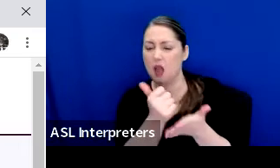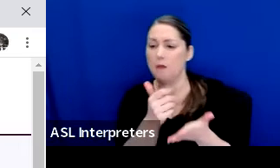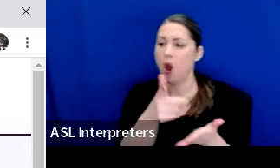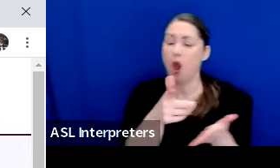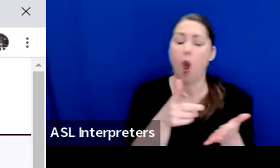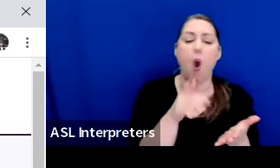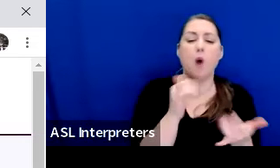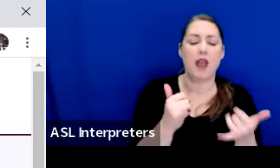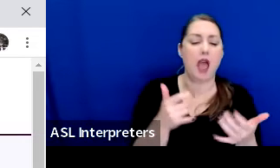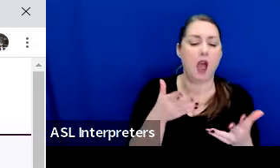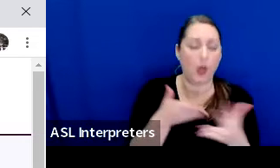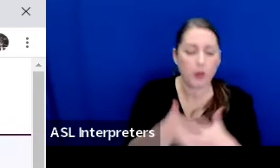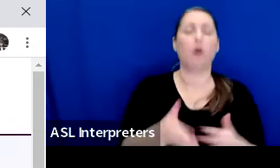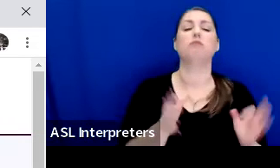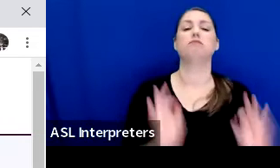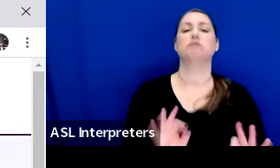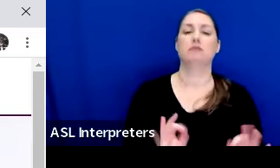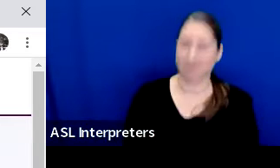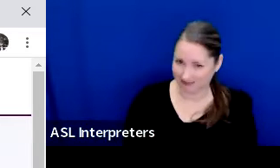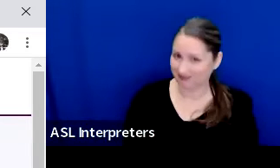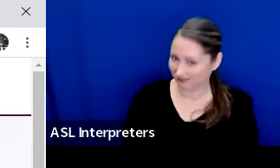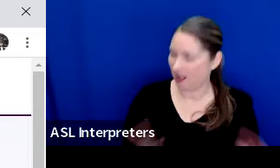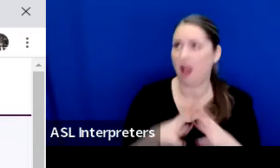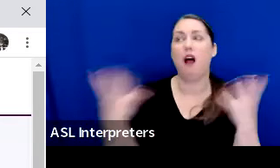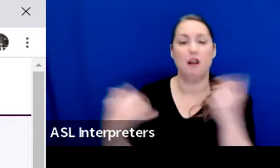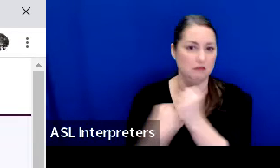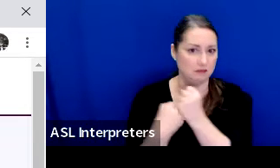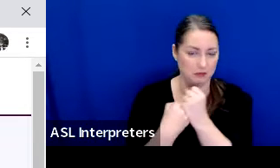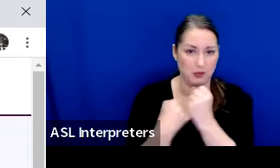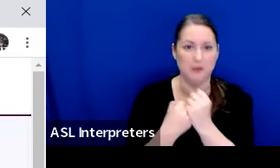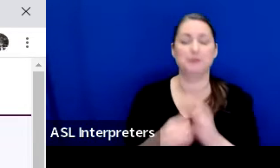I want to show you what also looks like, so I have my current course as I showed